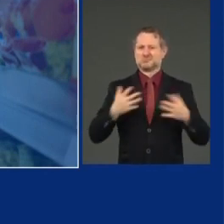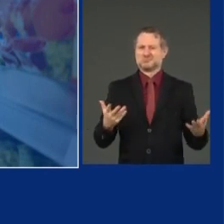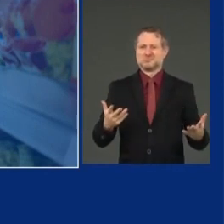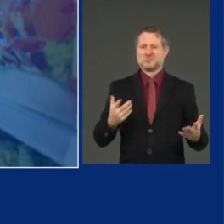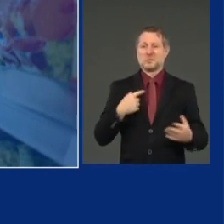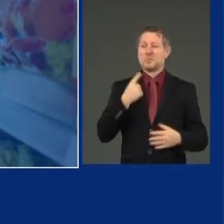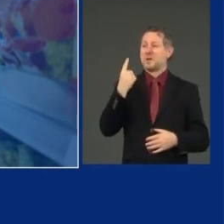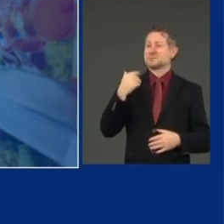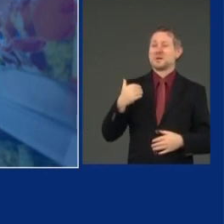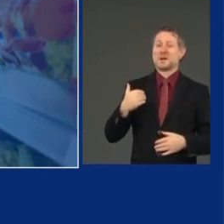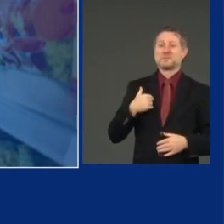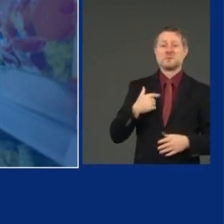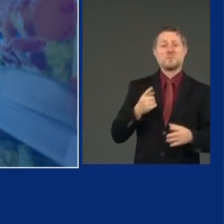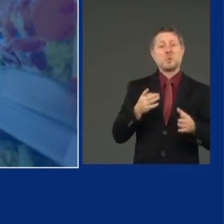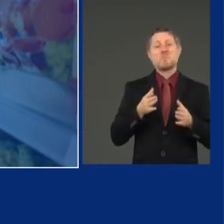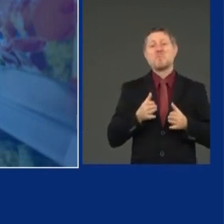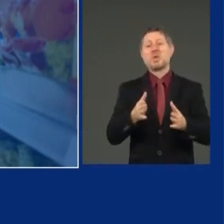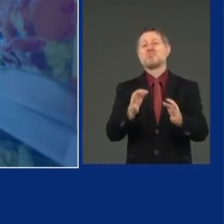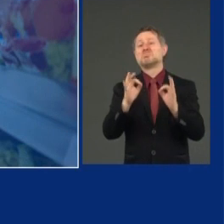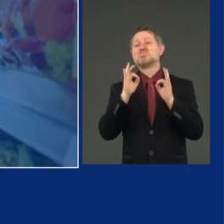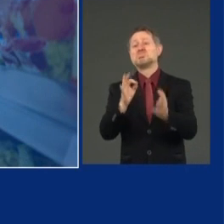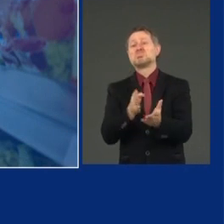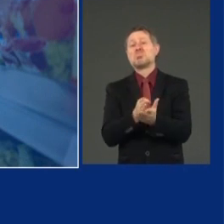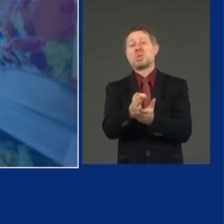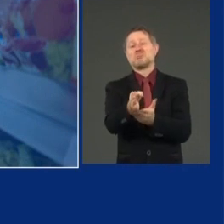WE MAKE HAPPEN. THERE IS NO PREDESTINED COURSE